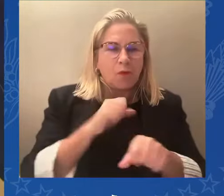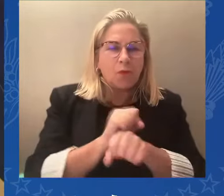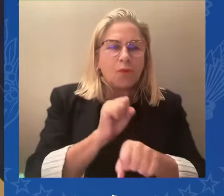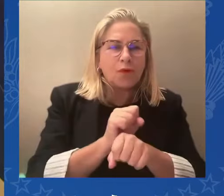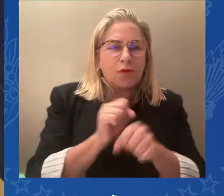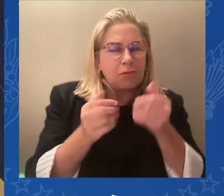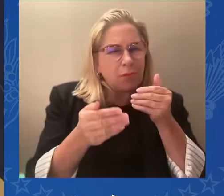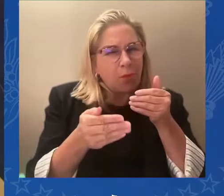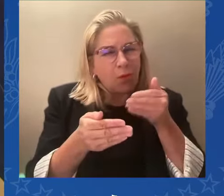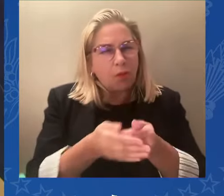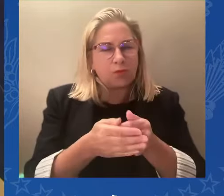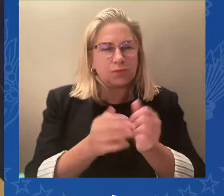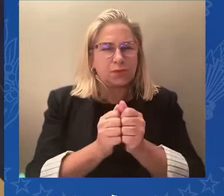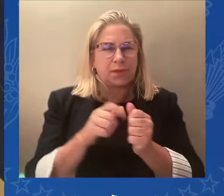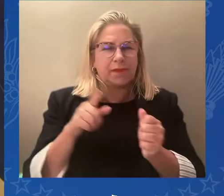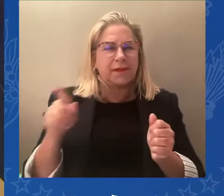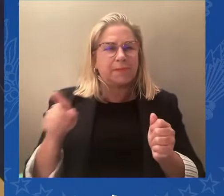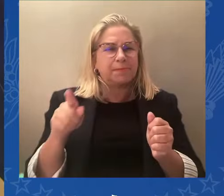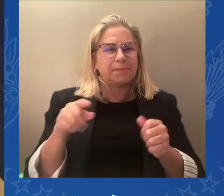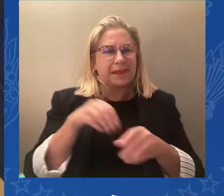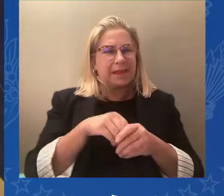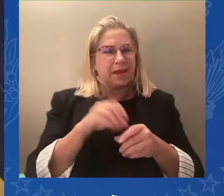Joe Biden is always fighting for the American people.